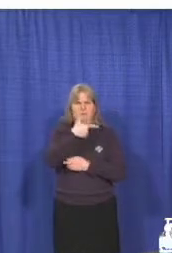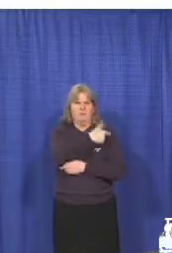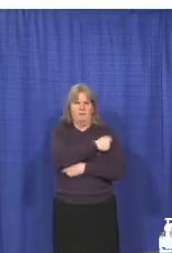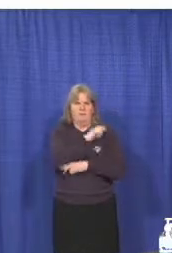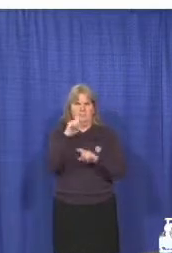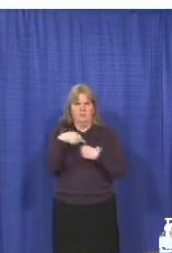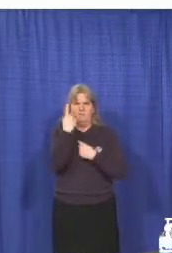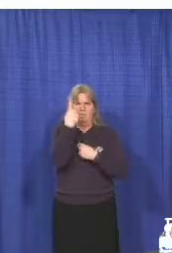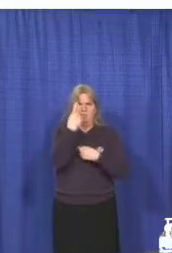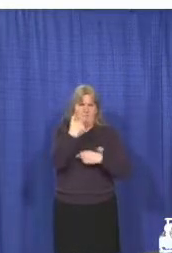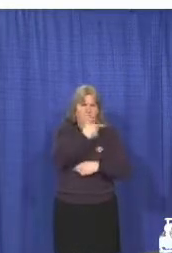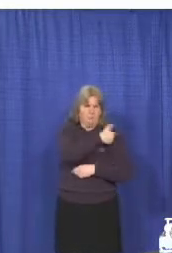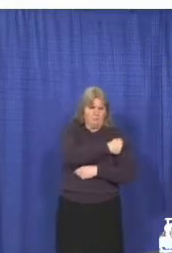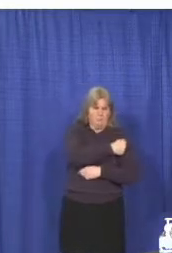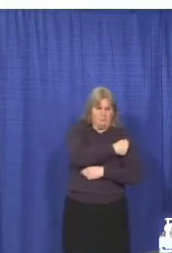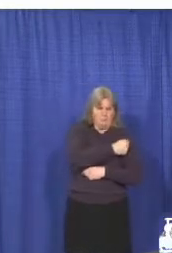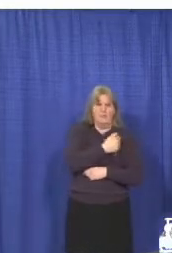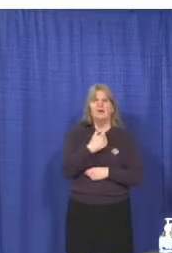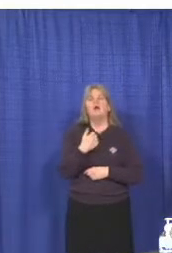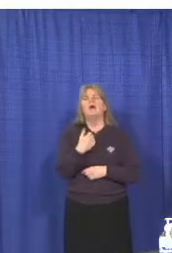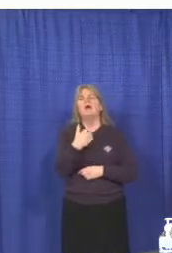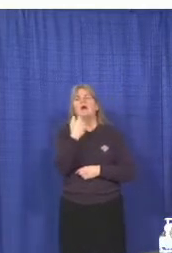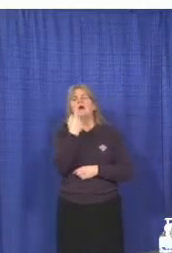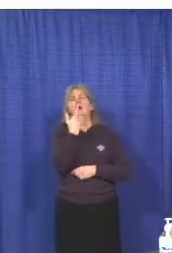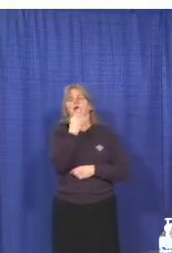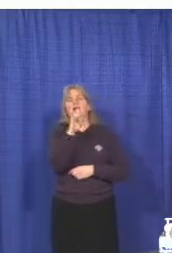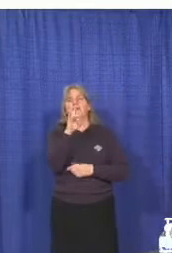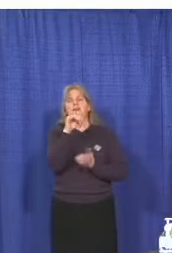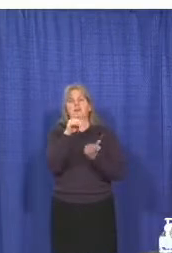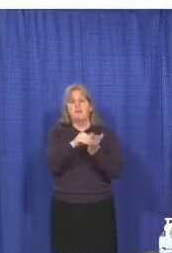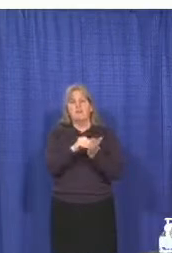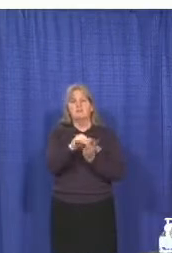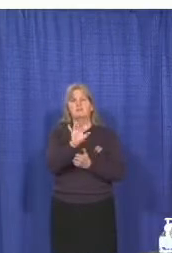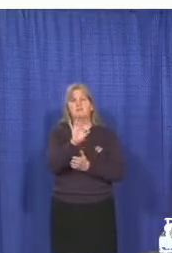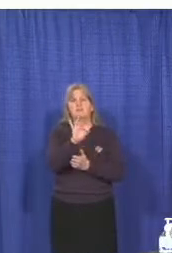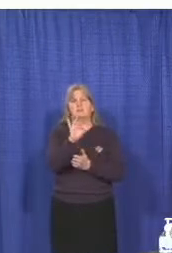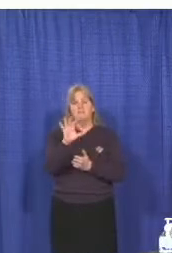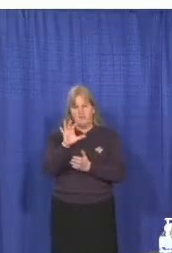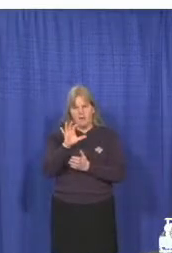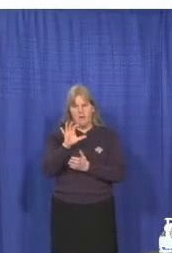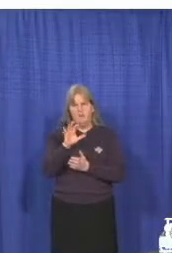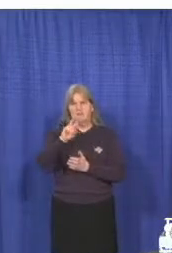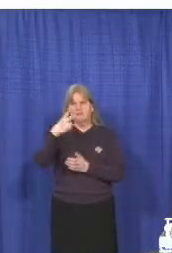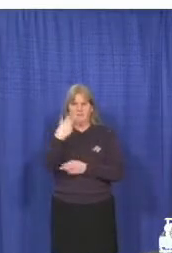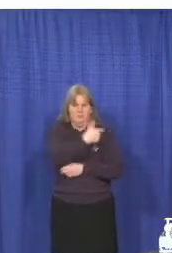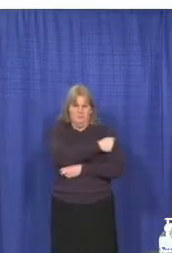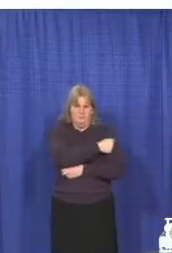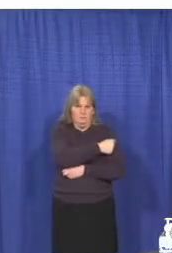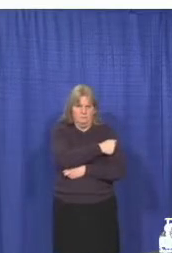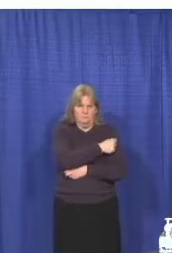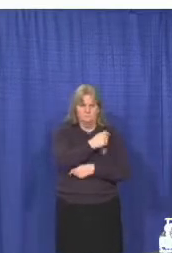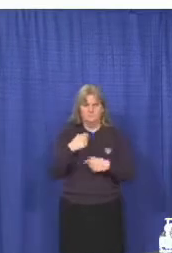doses and 18,095 seconds doses.